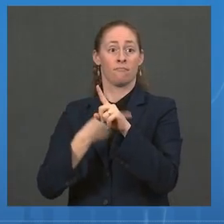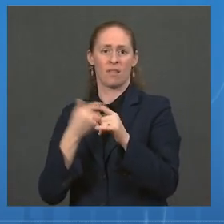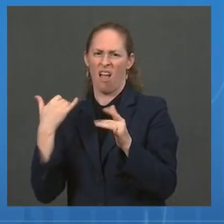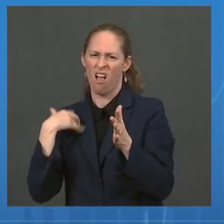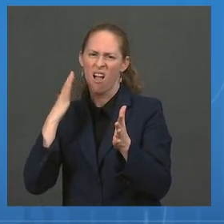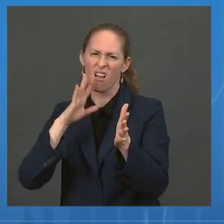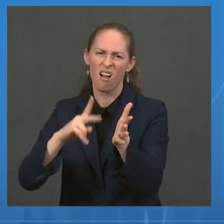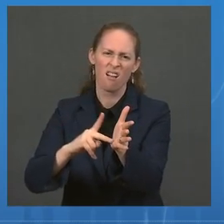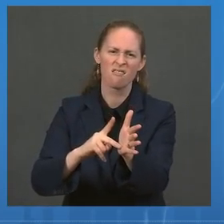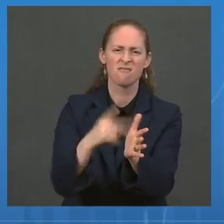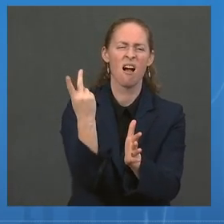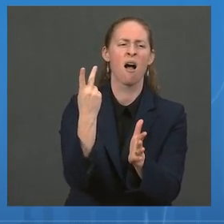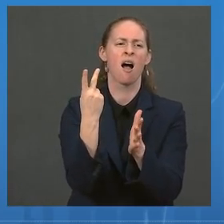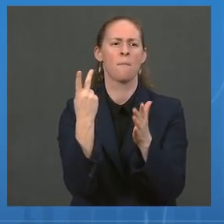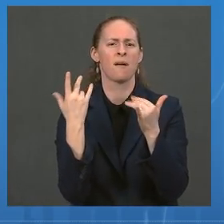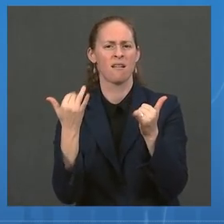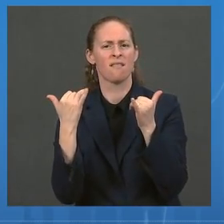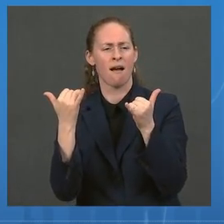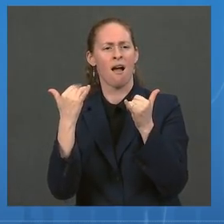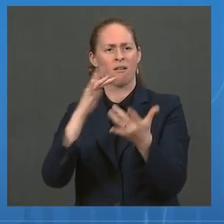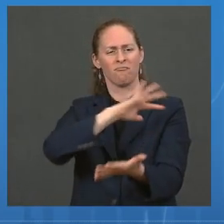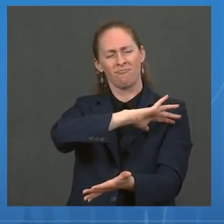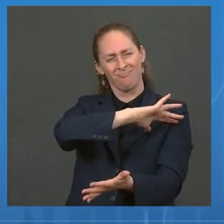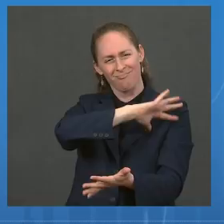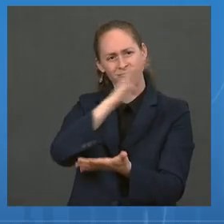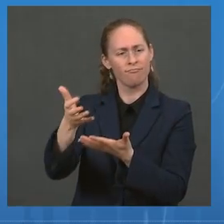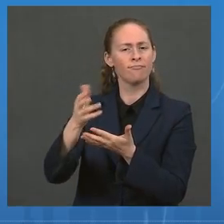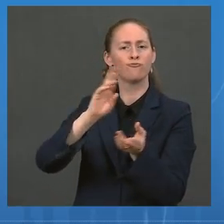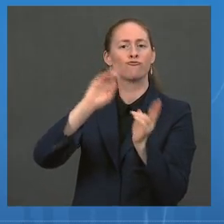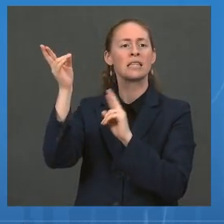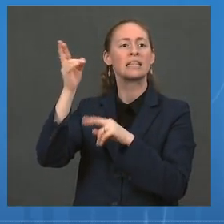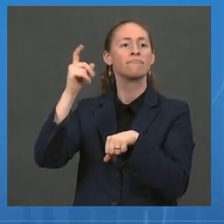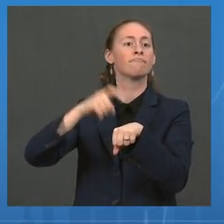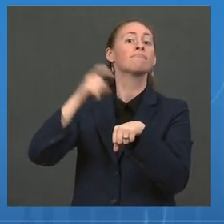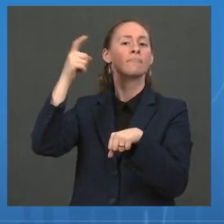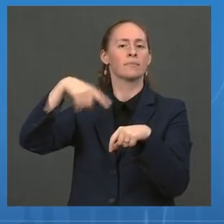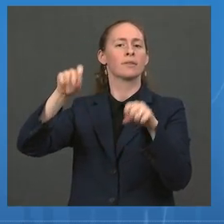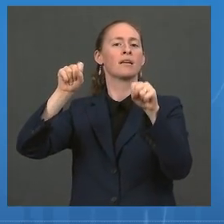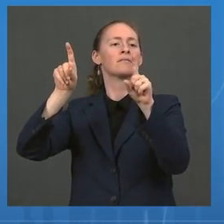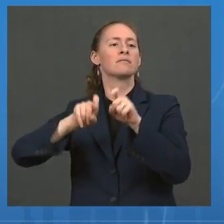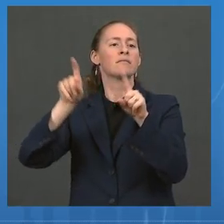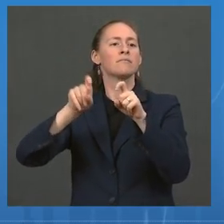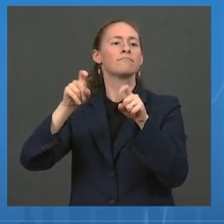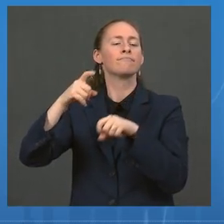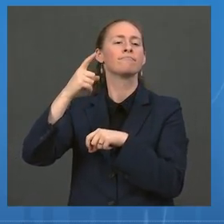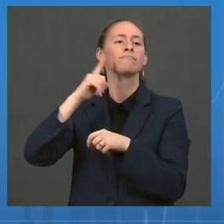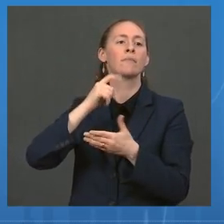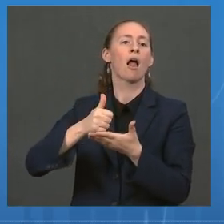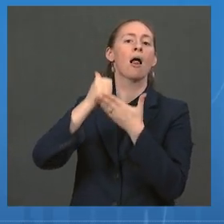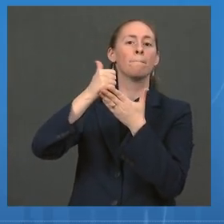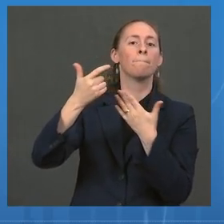increased demand for this new innovative, convenient product. And thanks to more action this week, as we talked about,